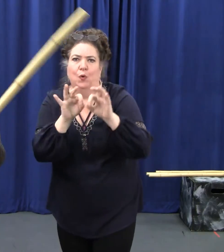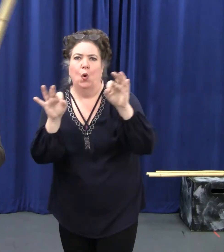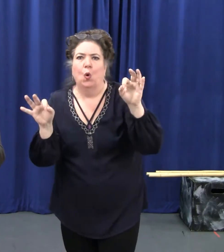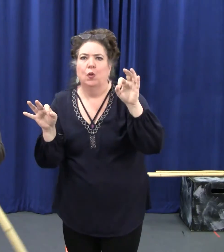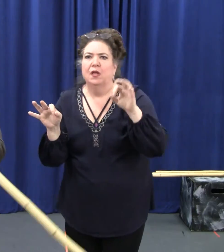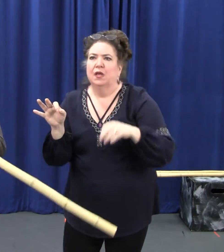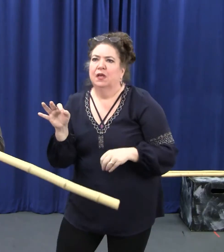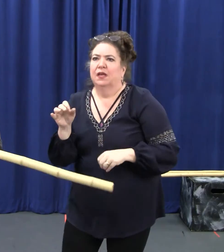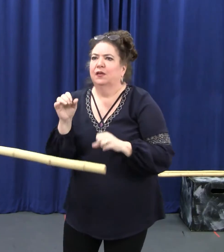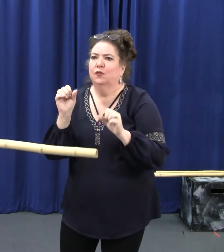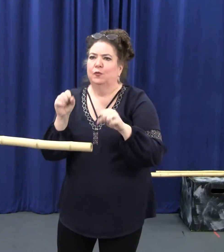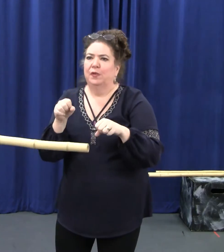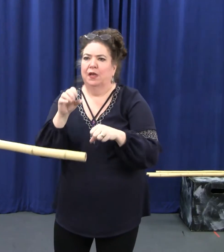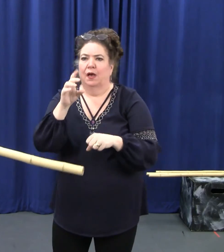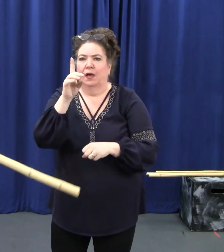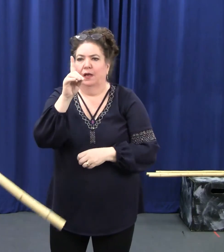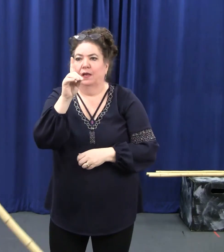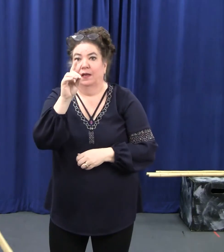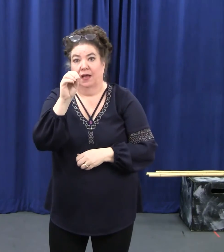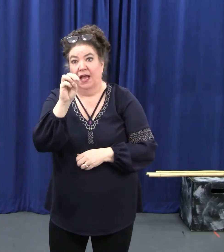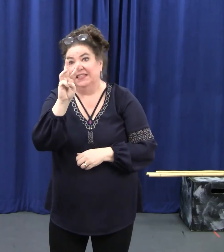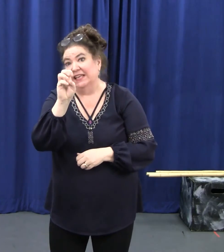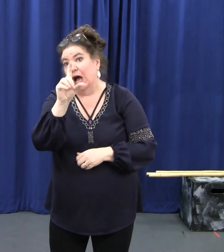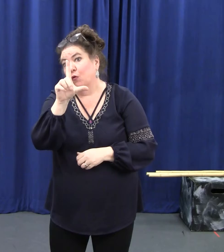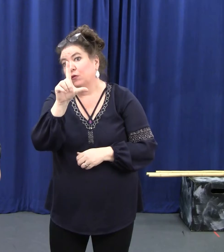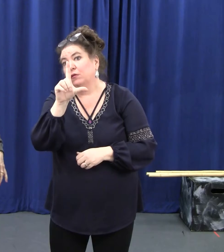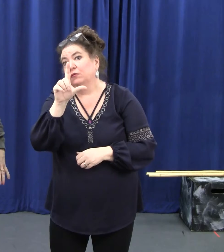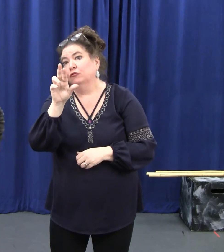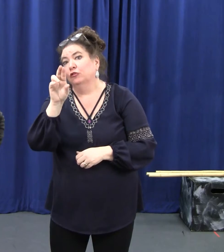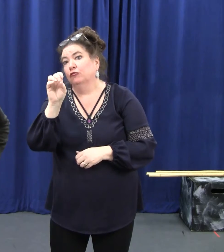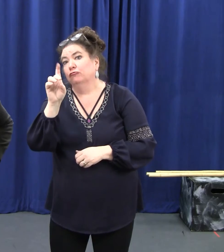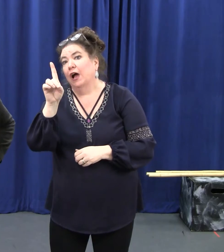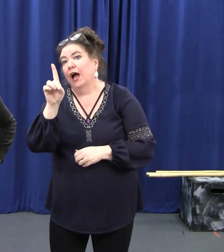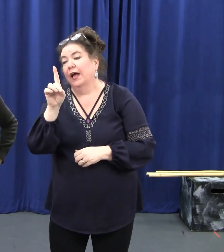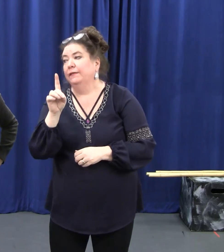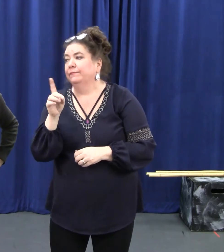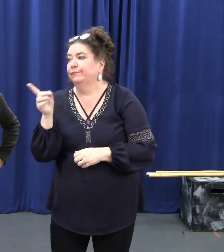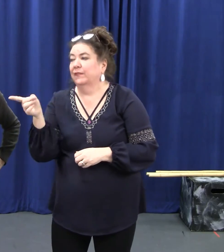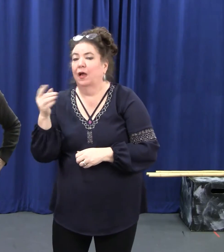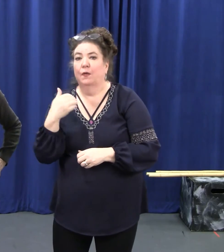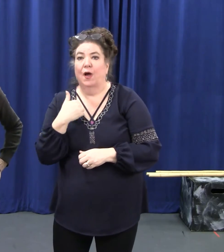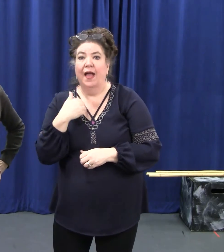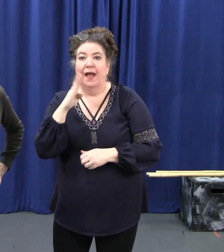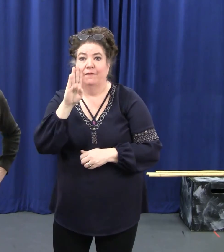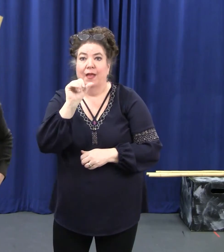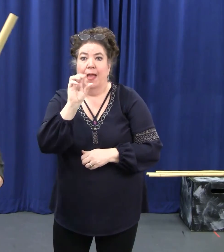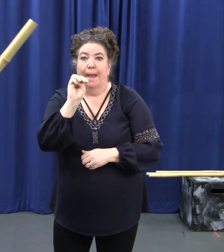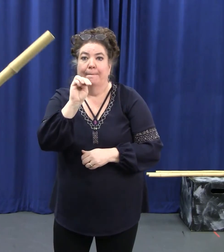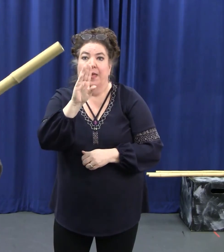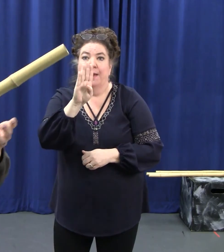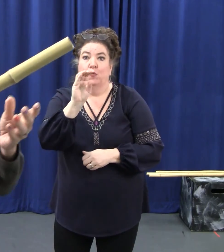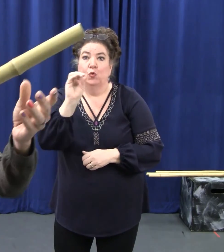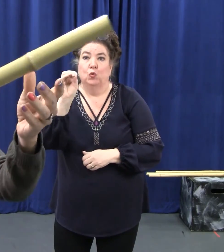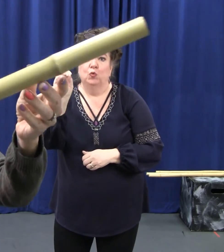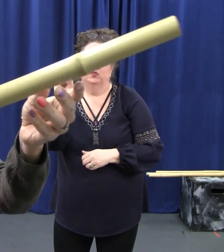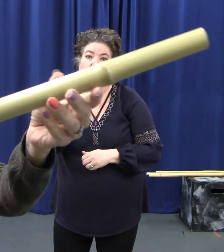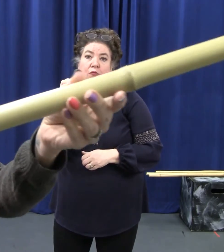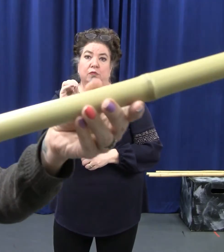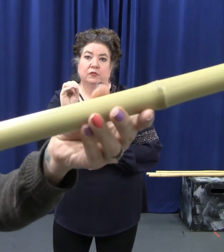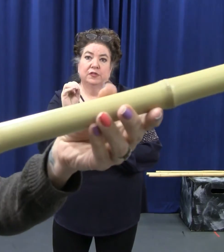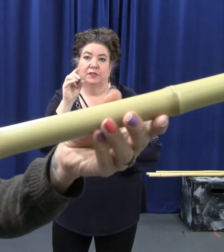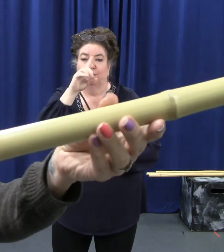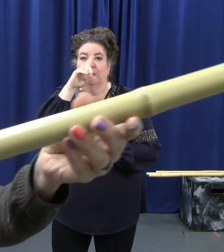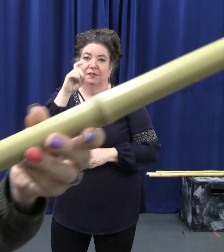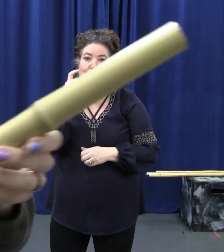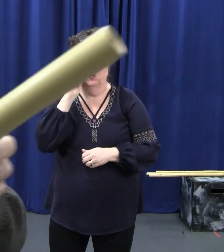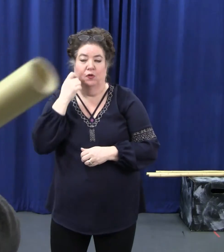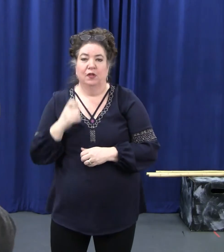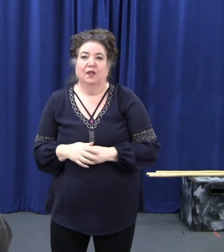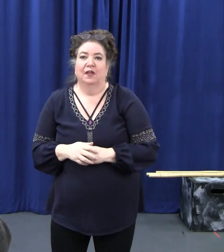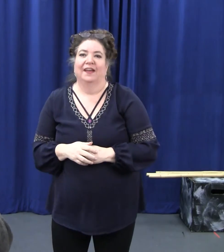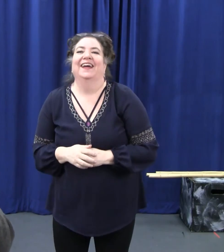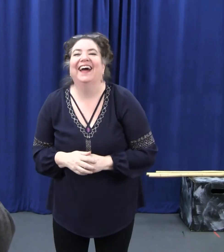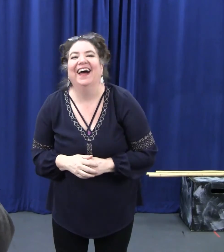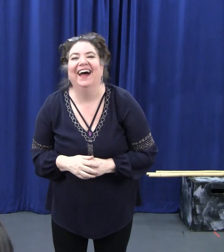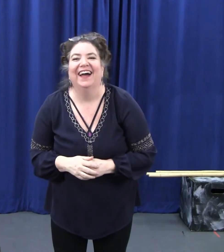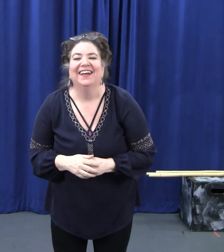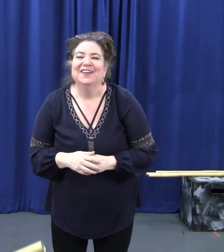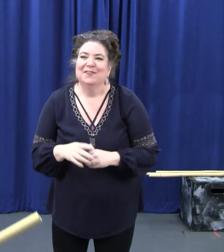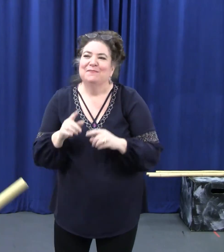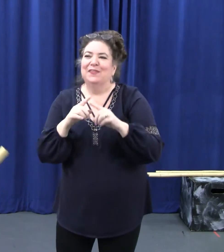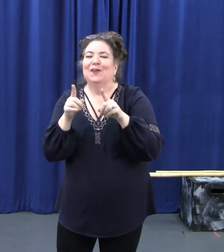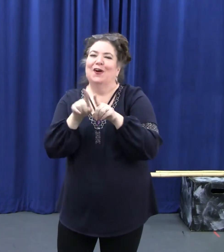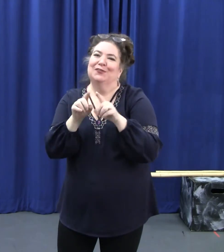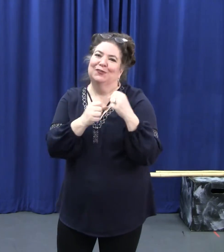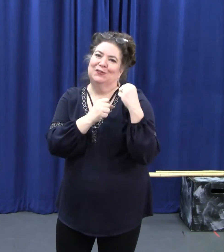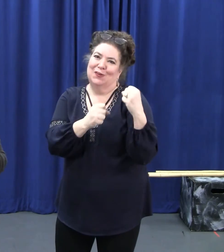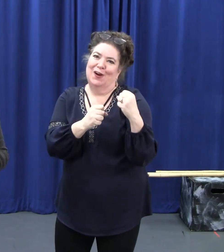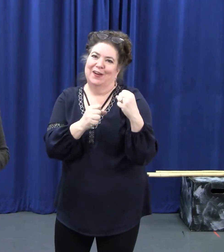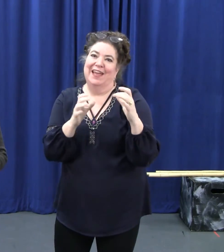pole, it could be a a dowel rod. I have bamboo (just because I'm cool) but they're also strong